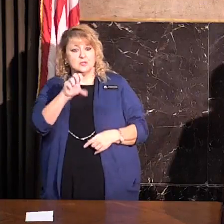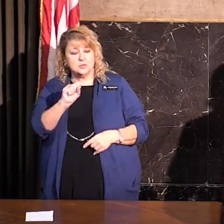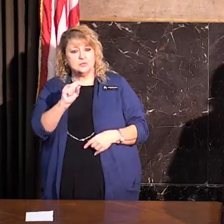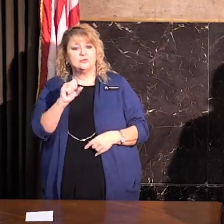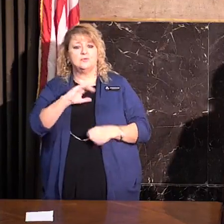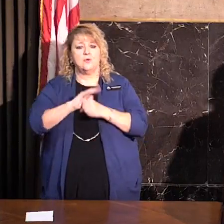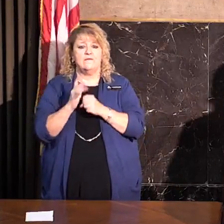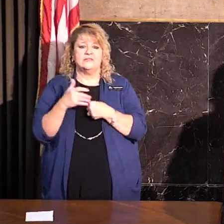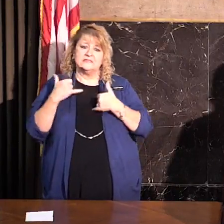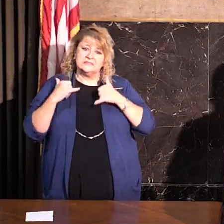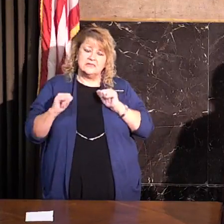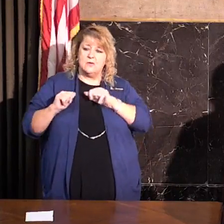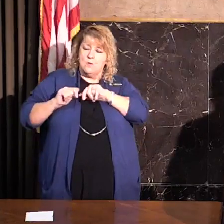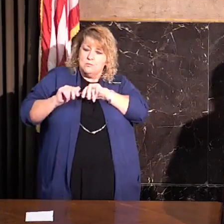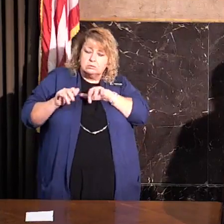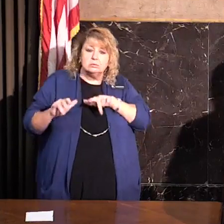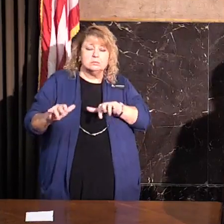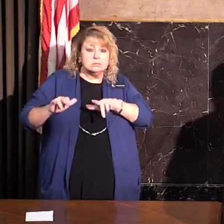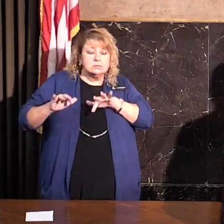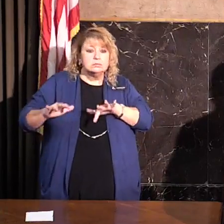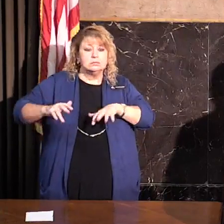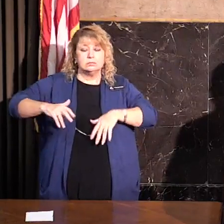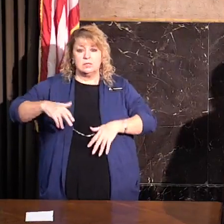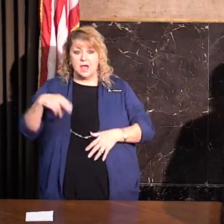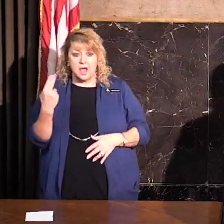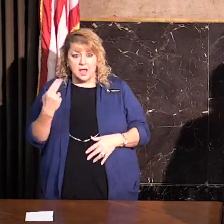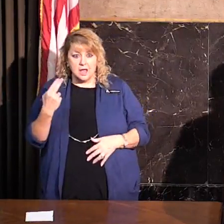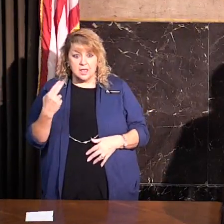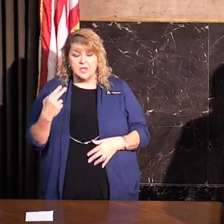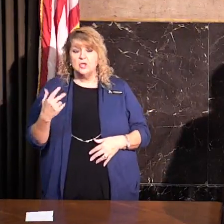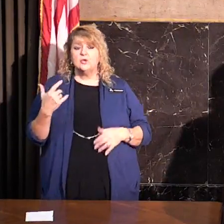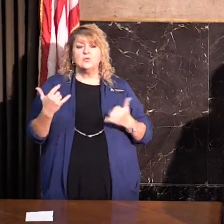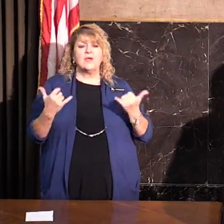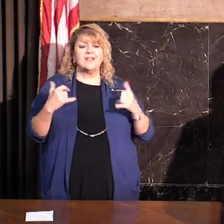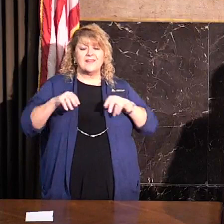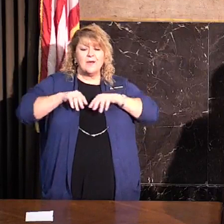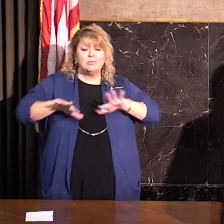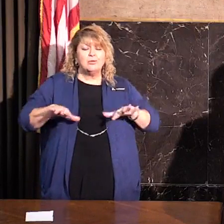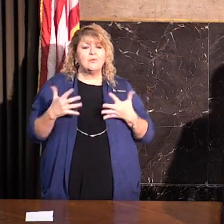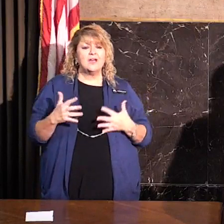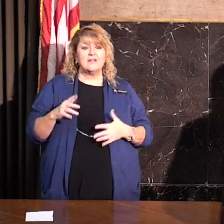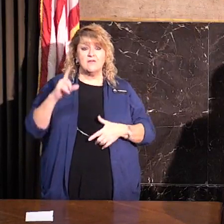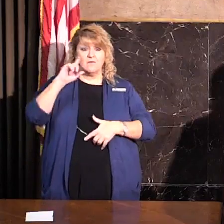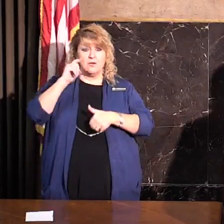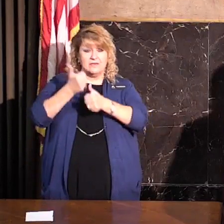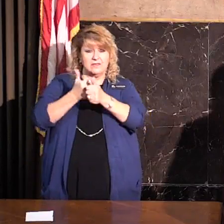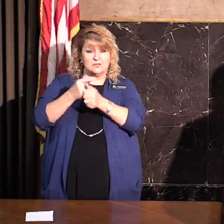Sixty-four parishes, uh the current weekly transmission